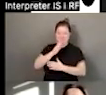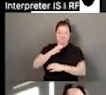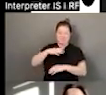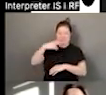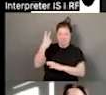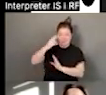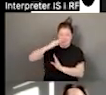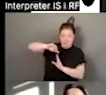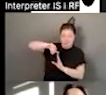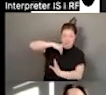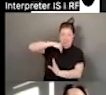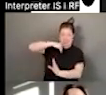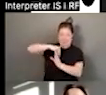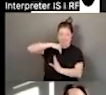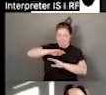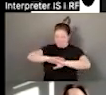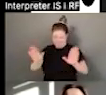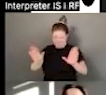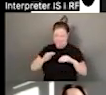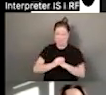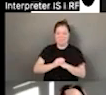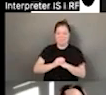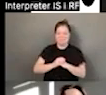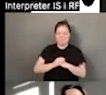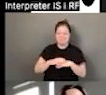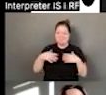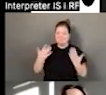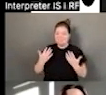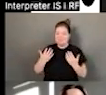We have more than 300 registered participants today from,